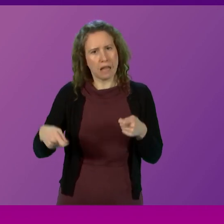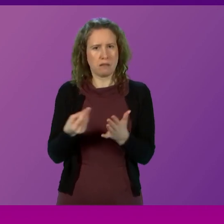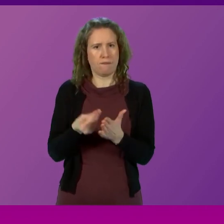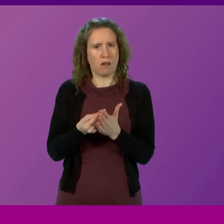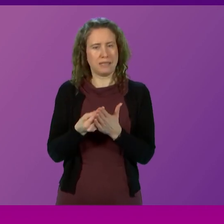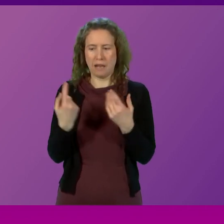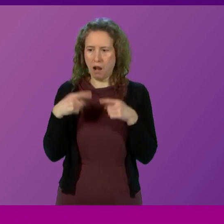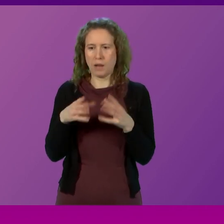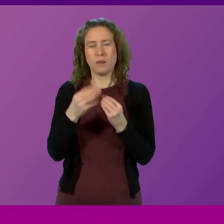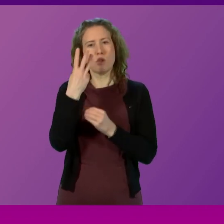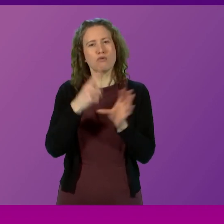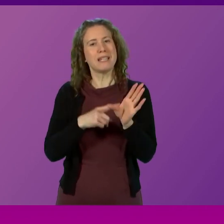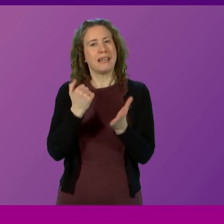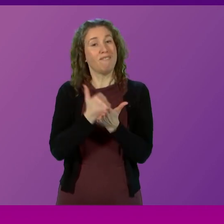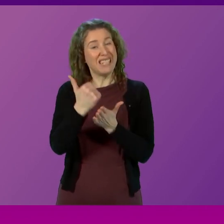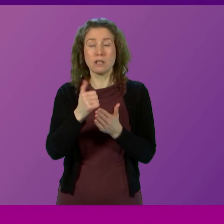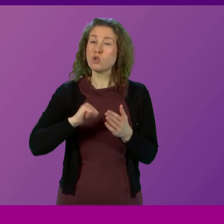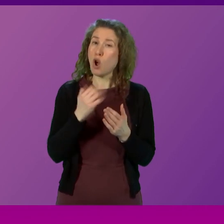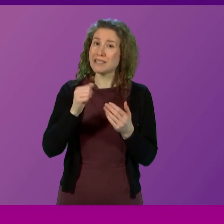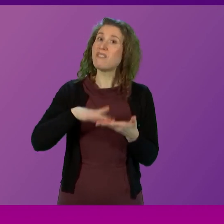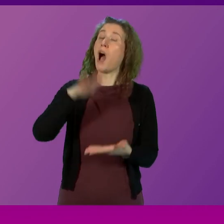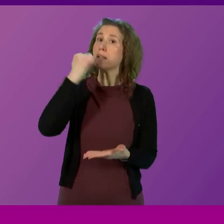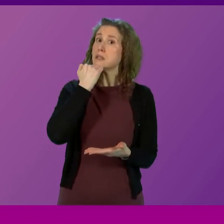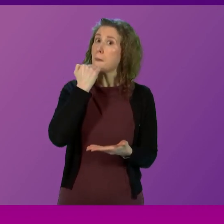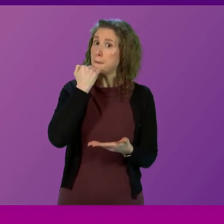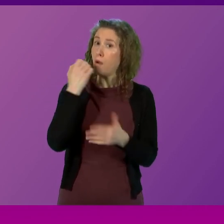the three-year visa. Of course, Scotland has the highest number of arrivals by population share